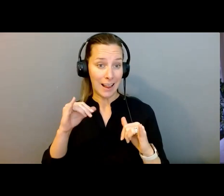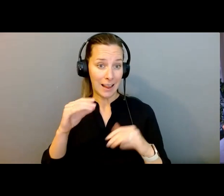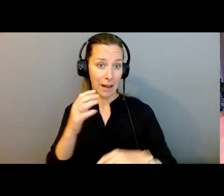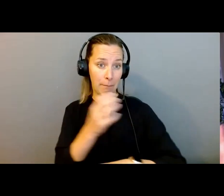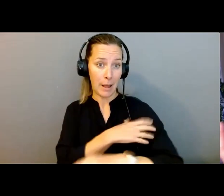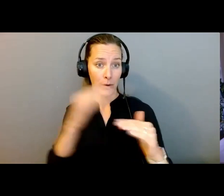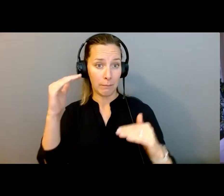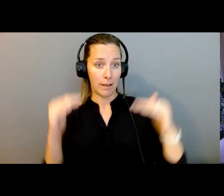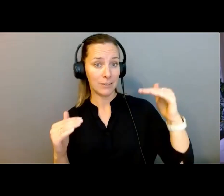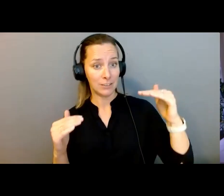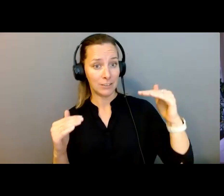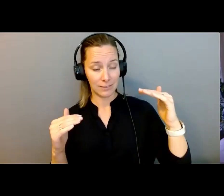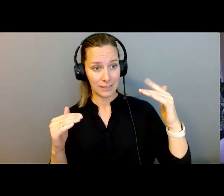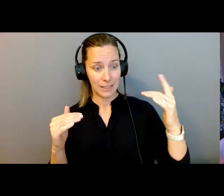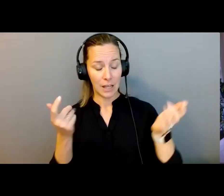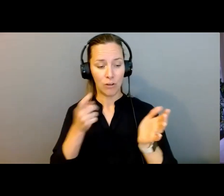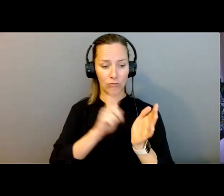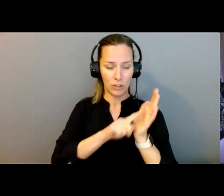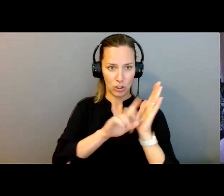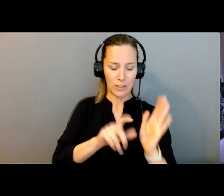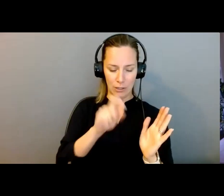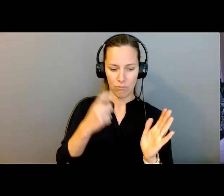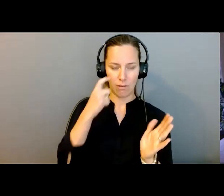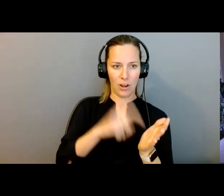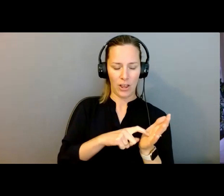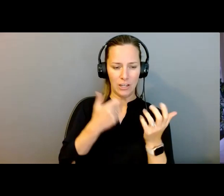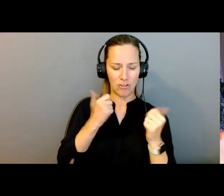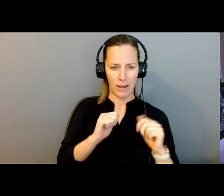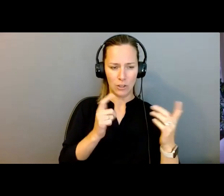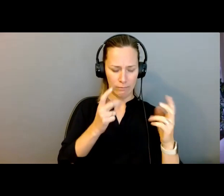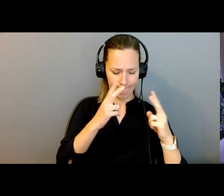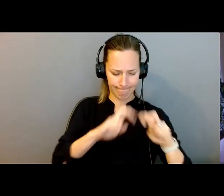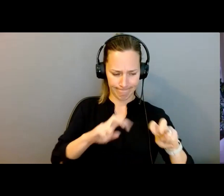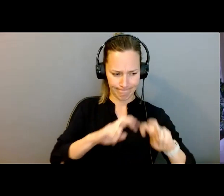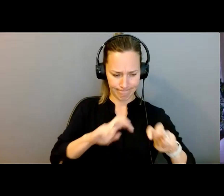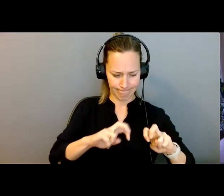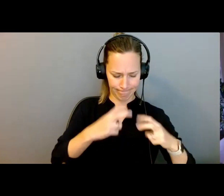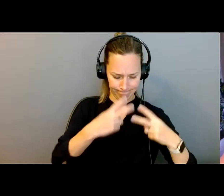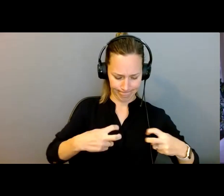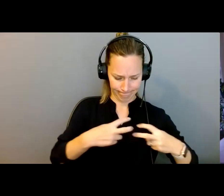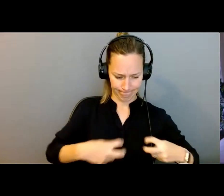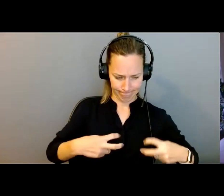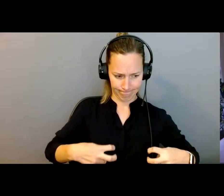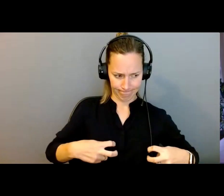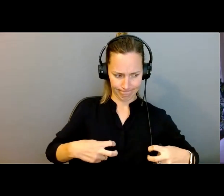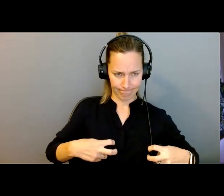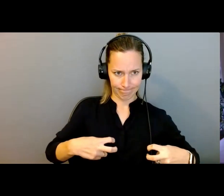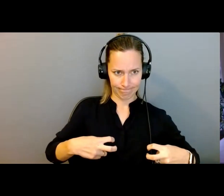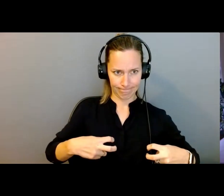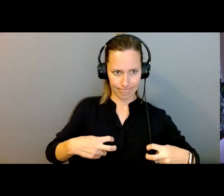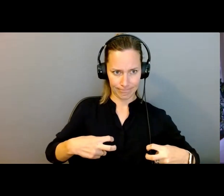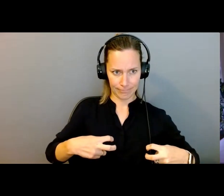need to acknowledge and deconstruct so that we're not extracting from communities,